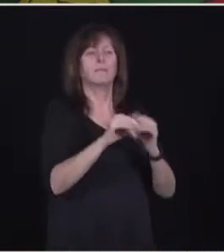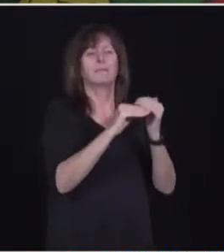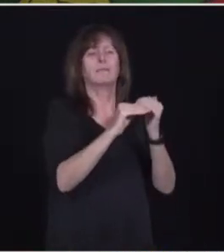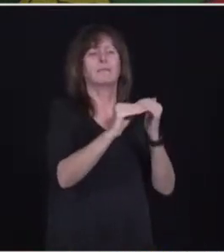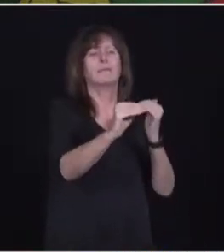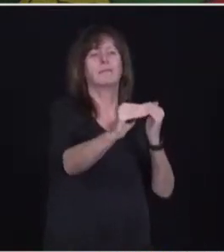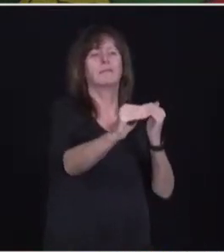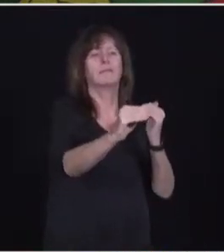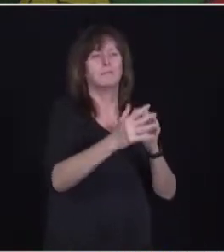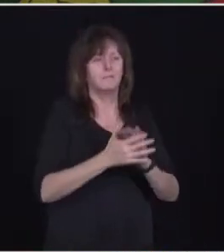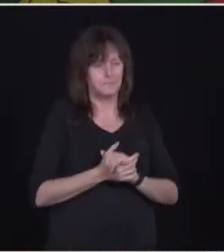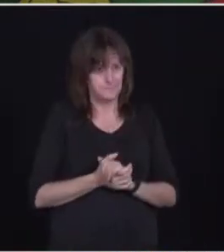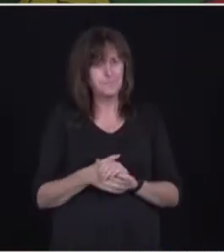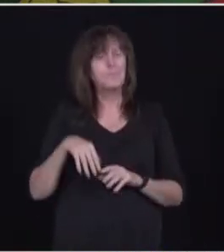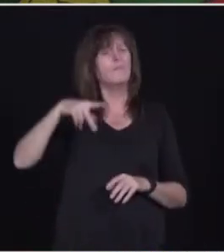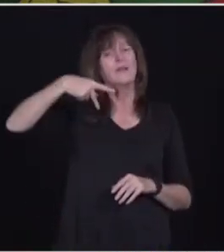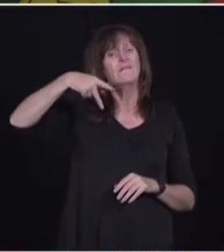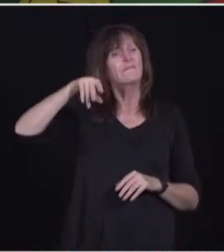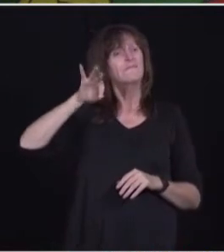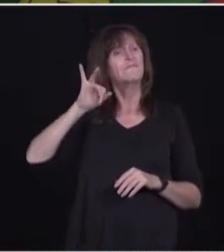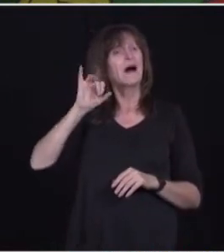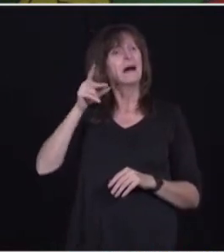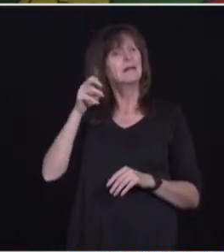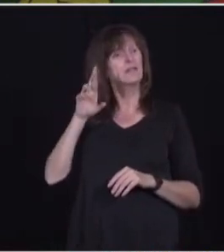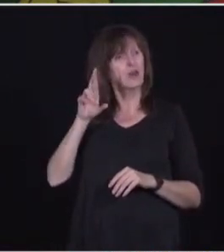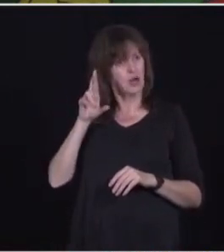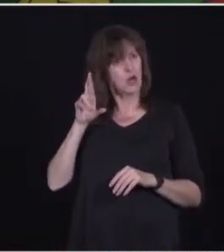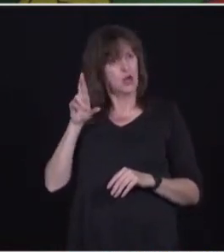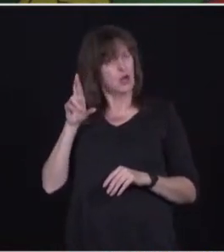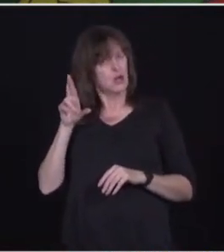phase I and a lot of phase II will start to disappear.